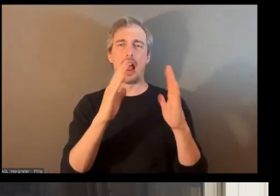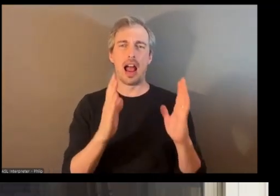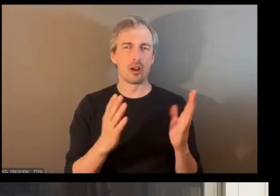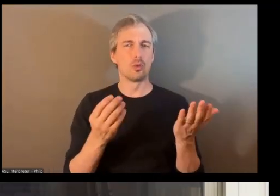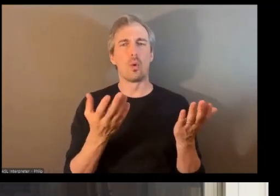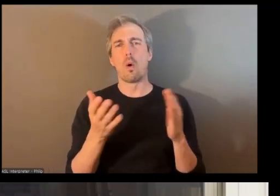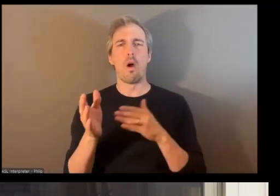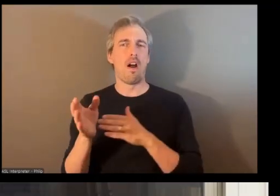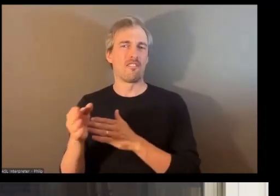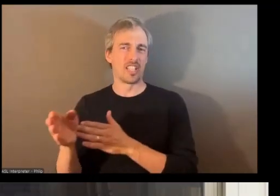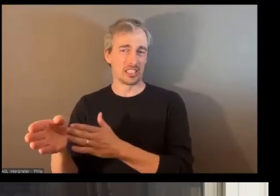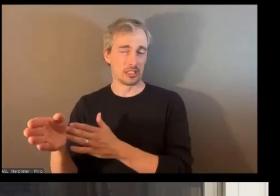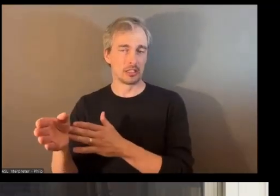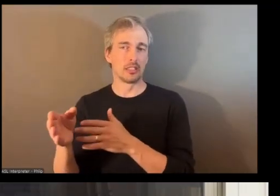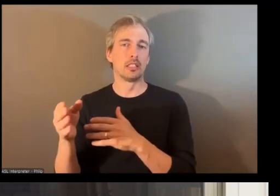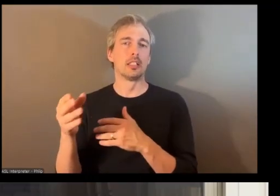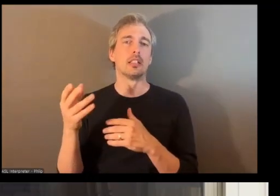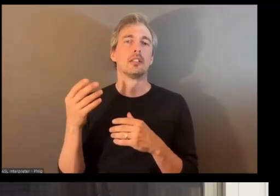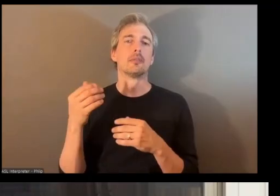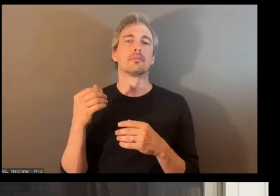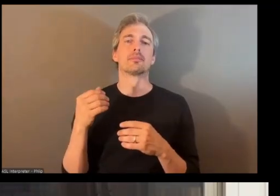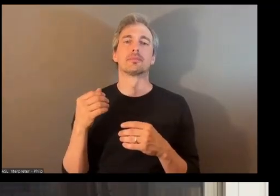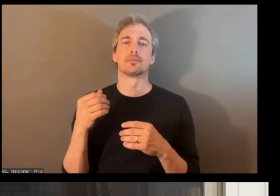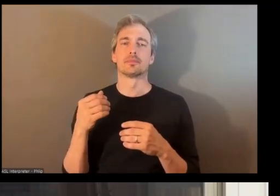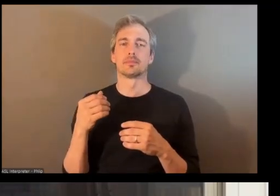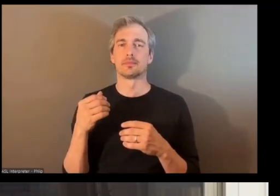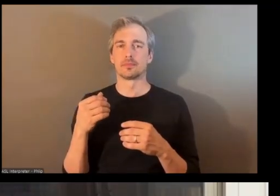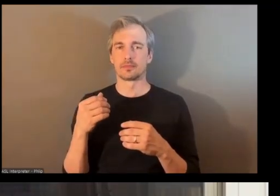And then... They put all of those images together.